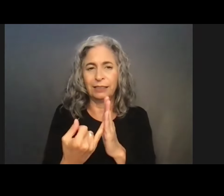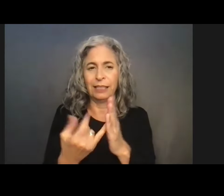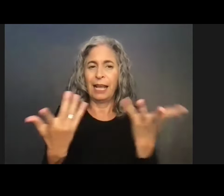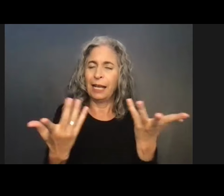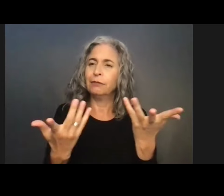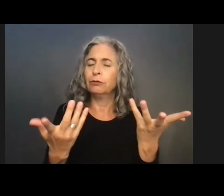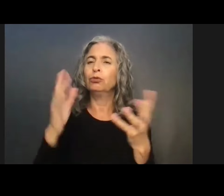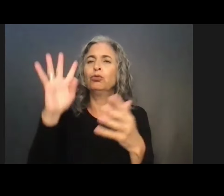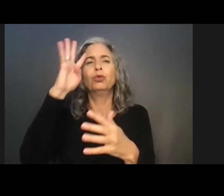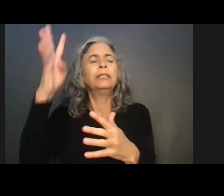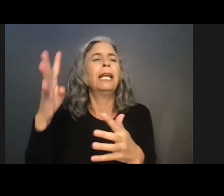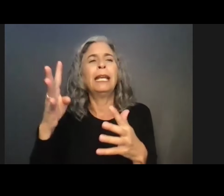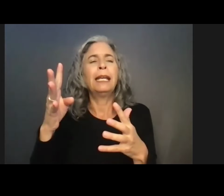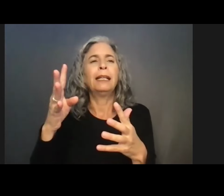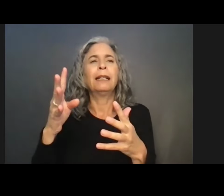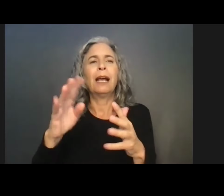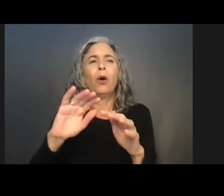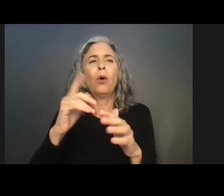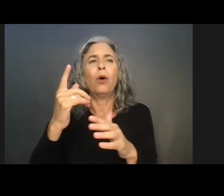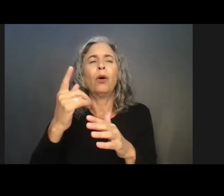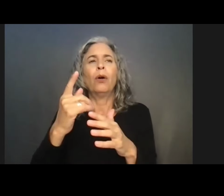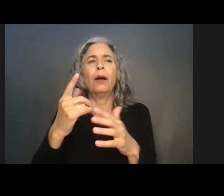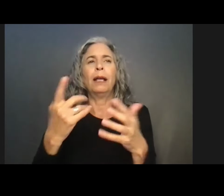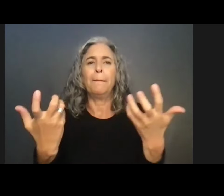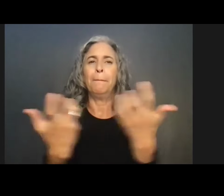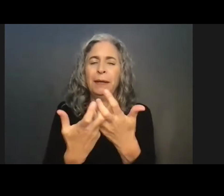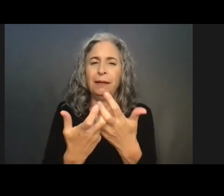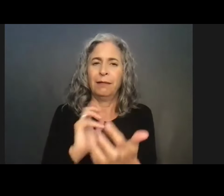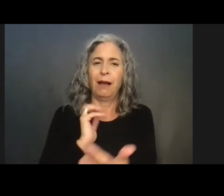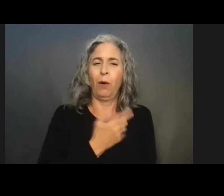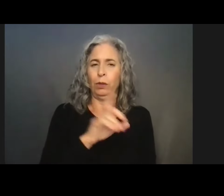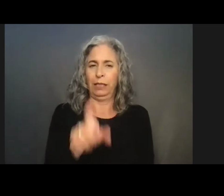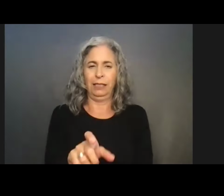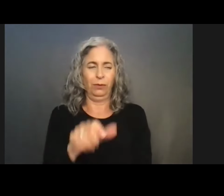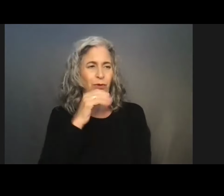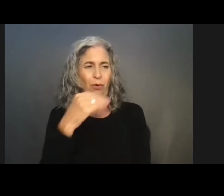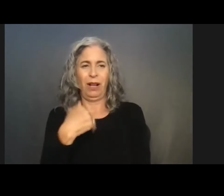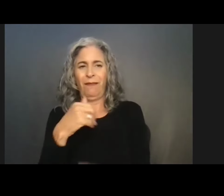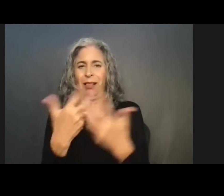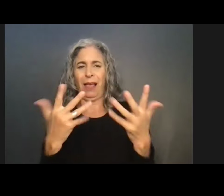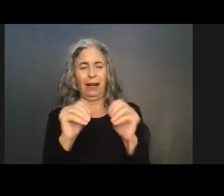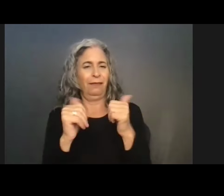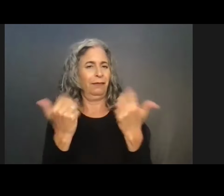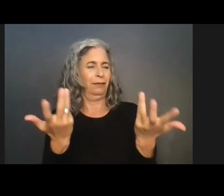to meet our needs. That's something that we can -- don't have a lot of agency over when it comes to